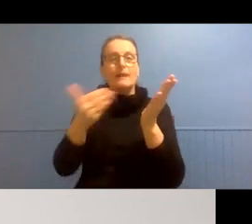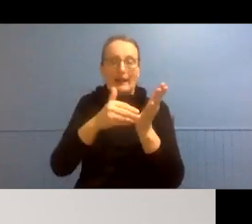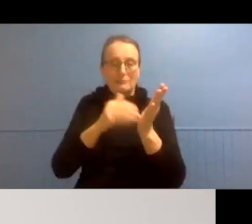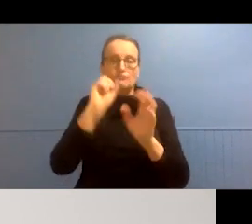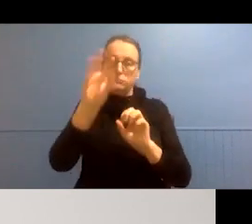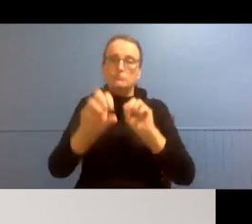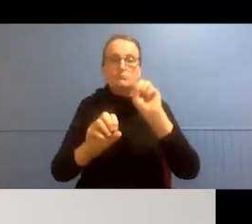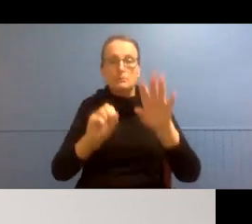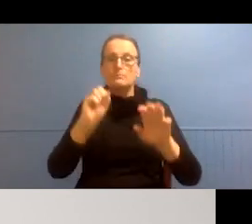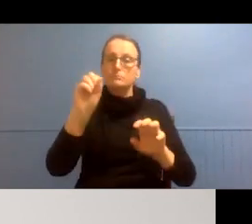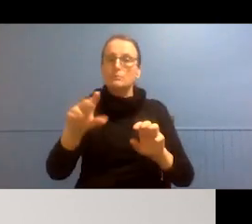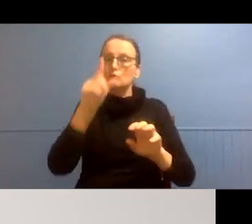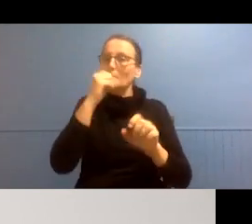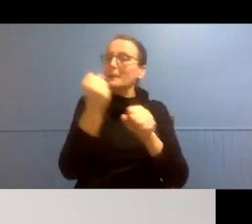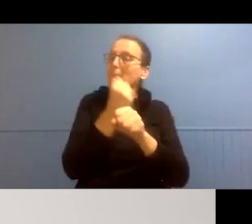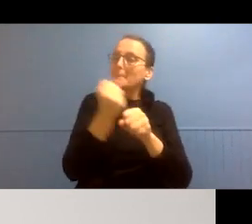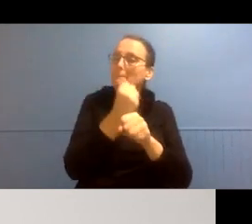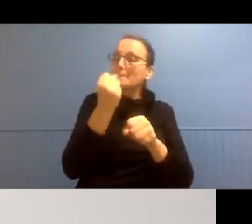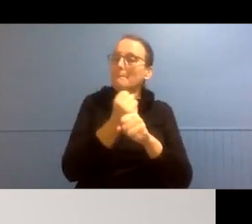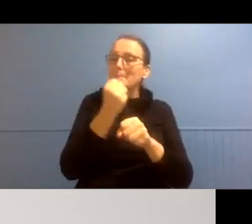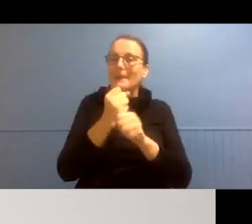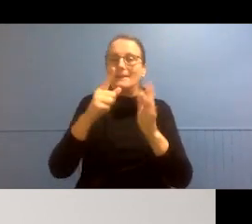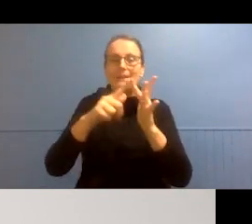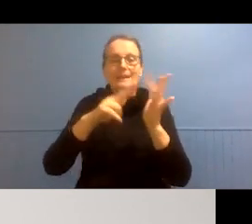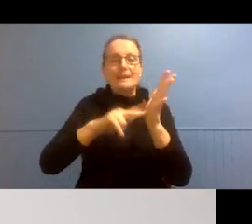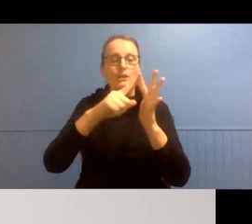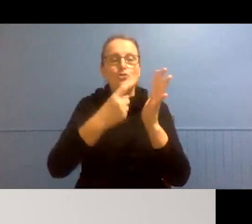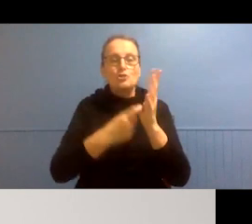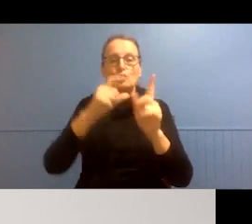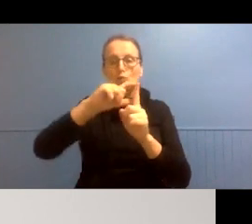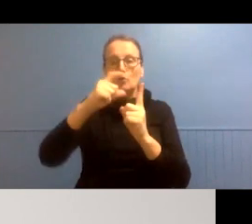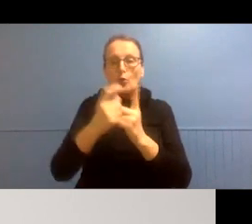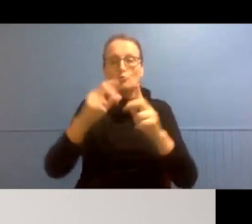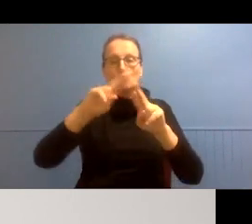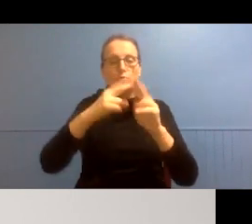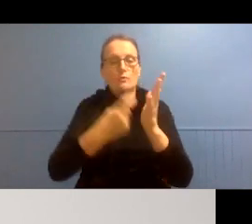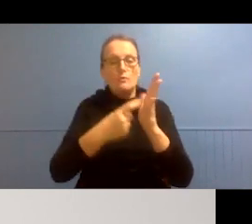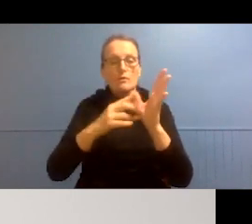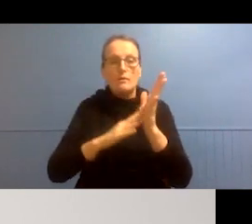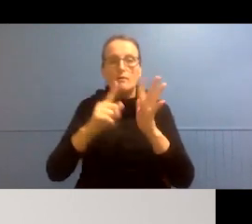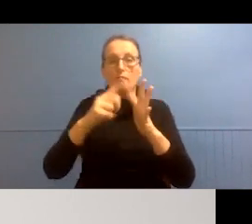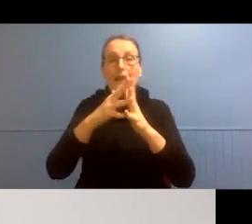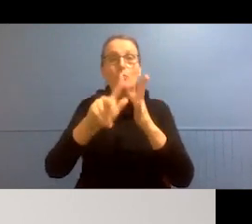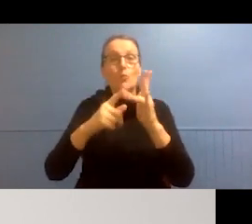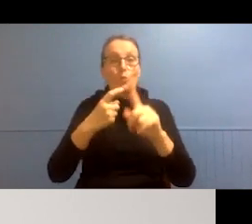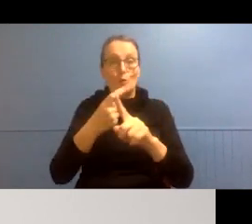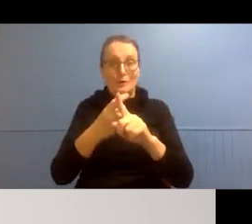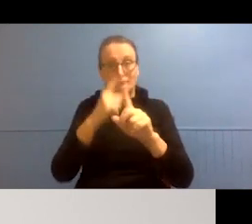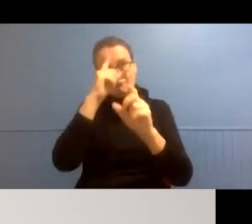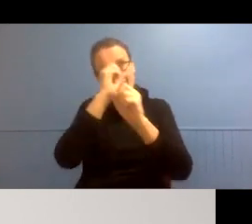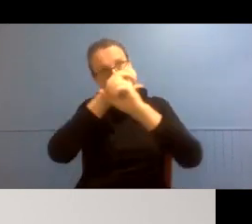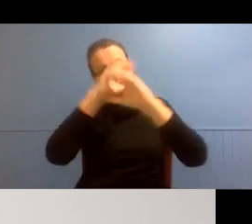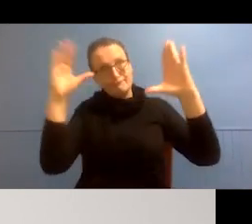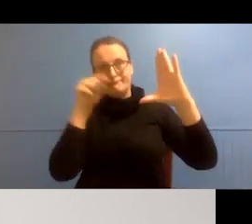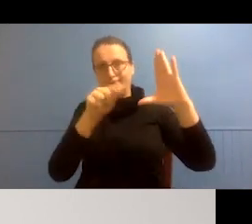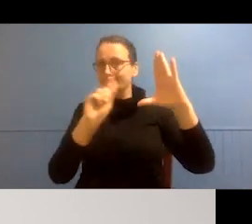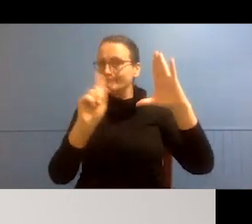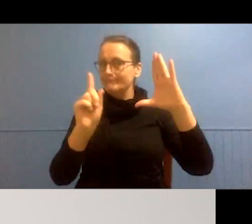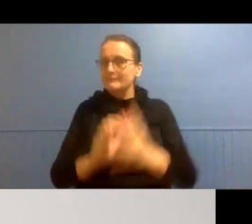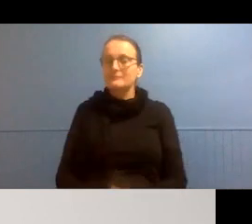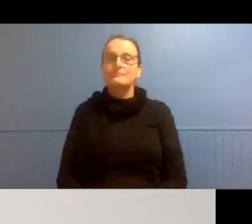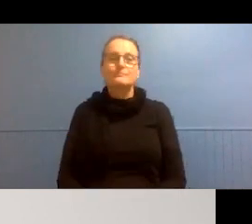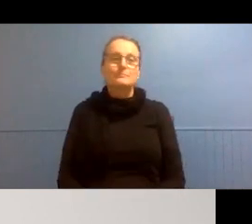begin to create the Intercultural framework as we share together.